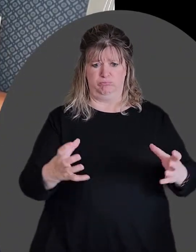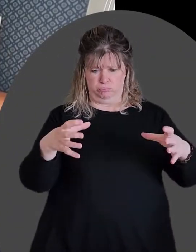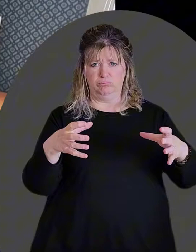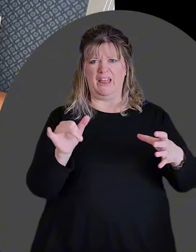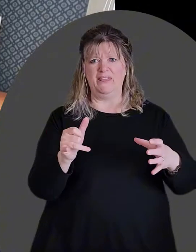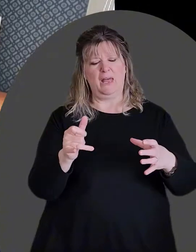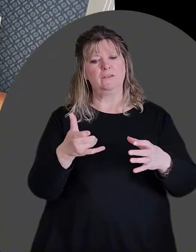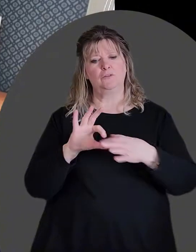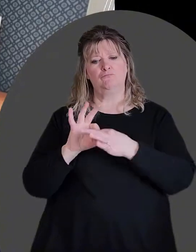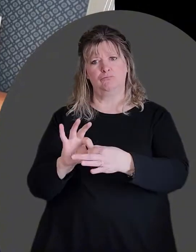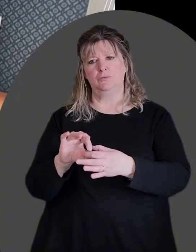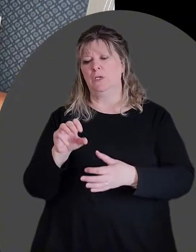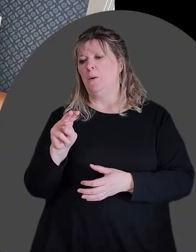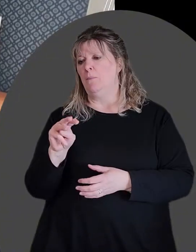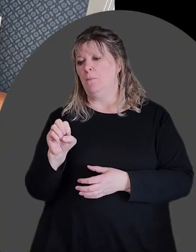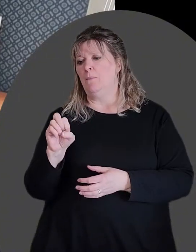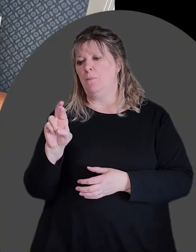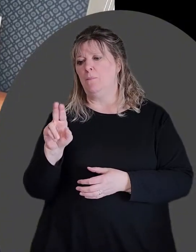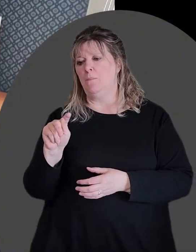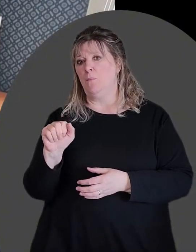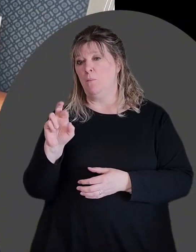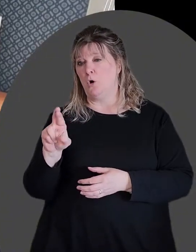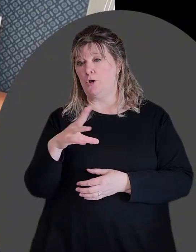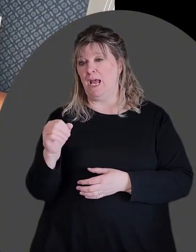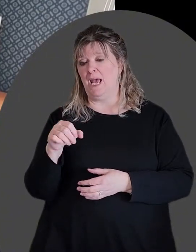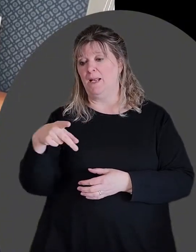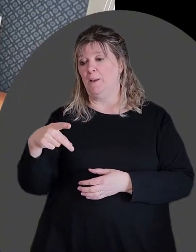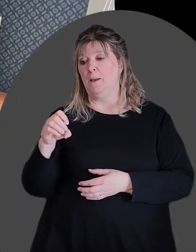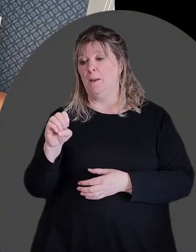and the pestle is the club portion or the stick portion